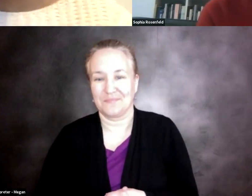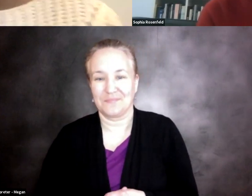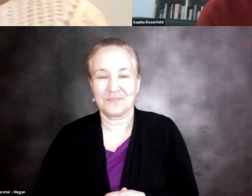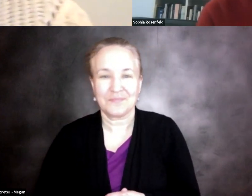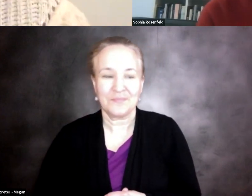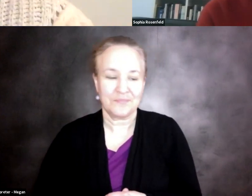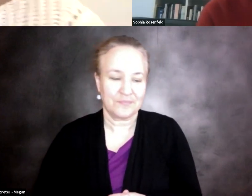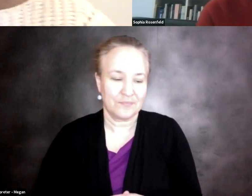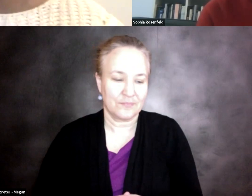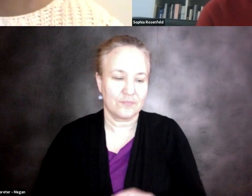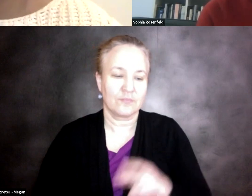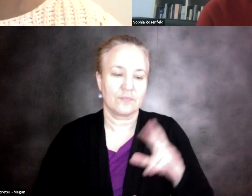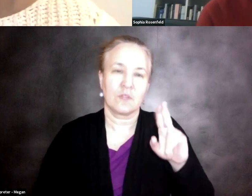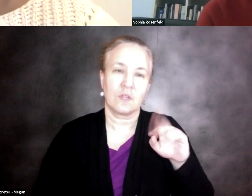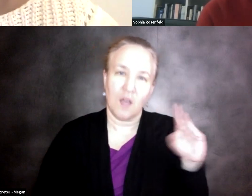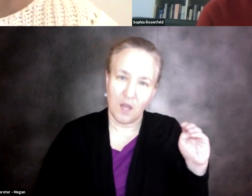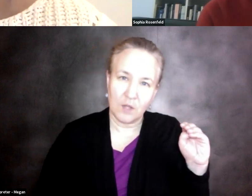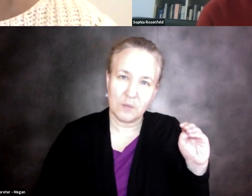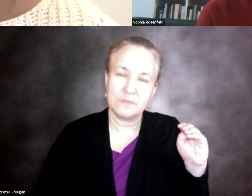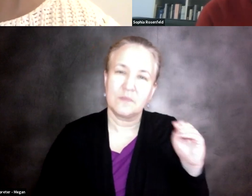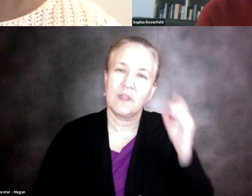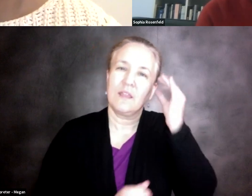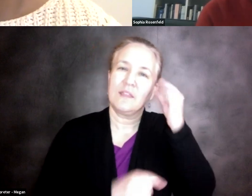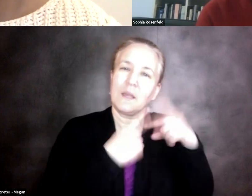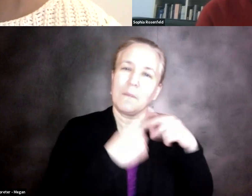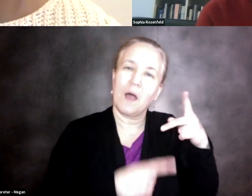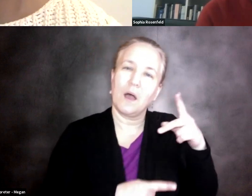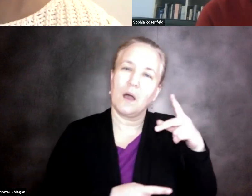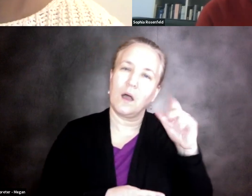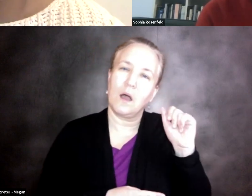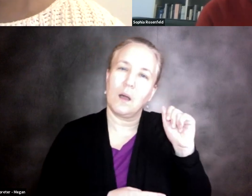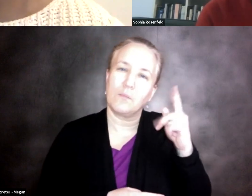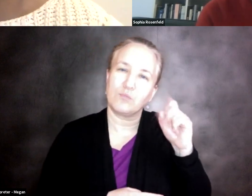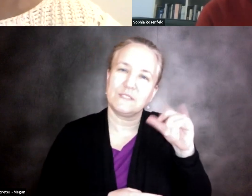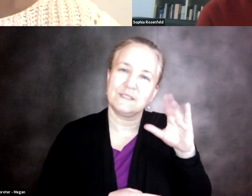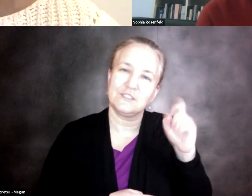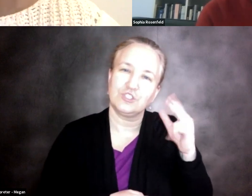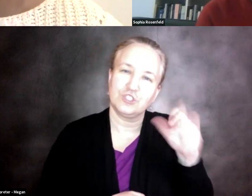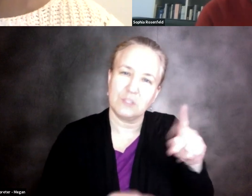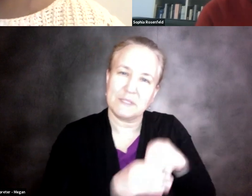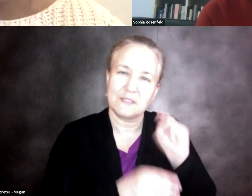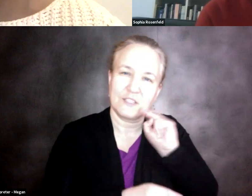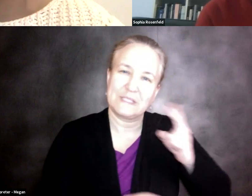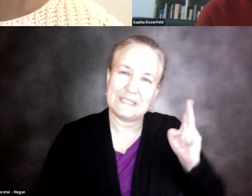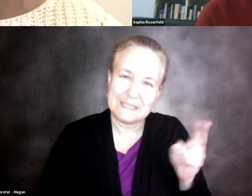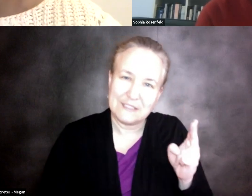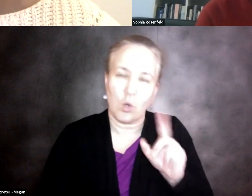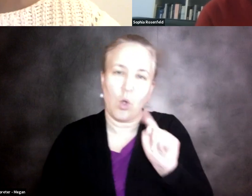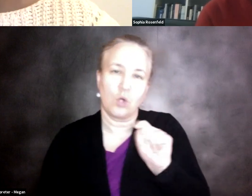Thinking about apprenticeship in Nigerian history, or actually, tutelary servitude, which I think